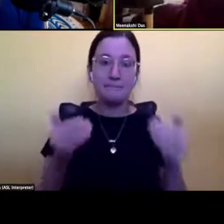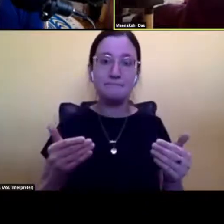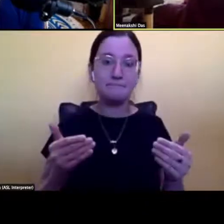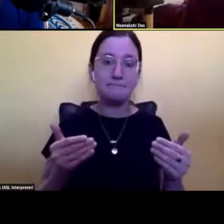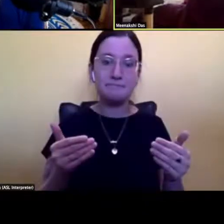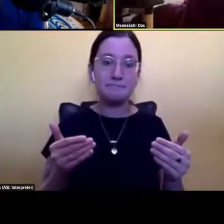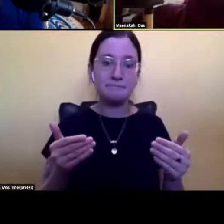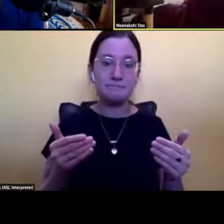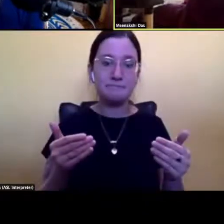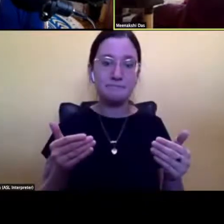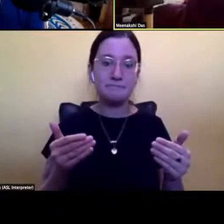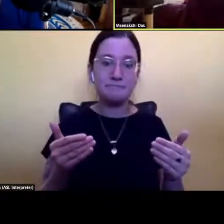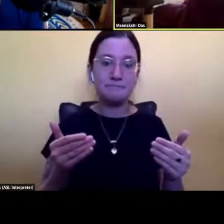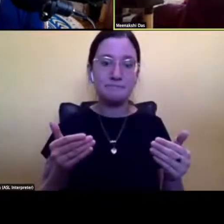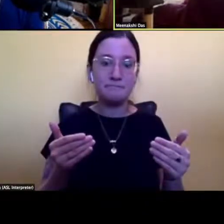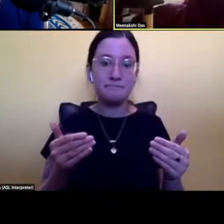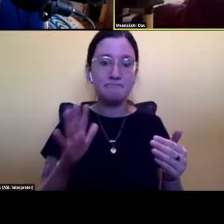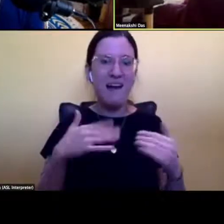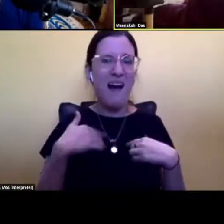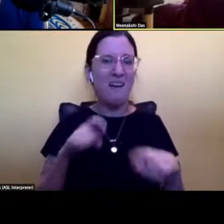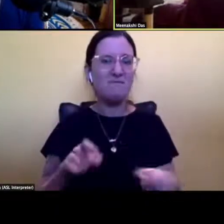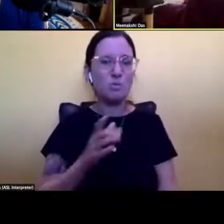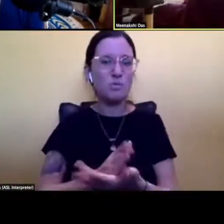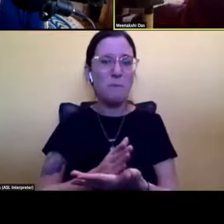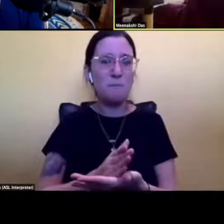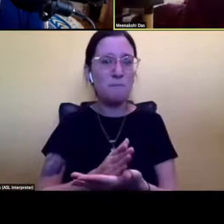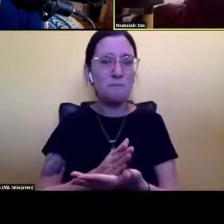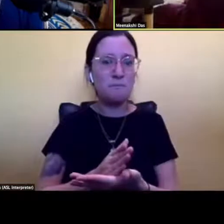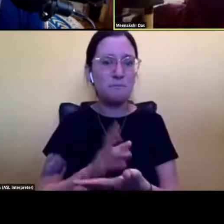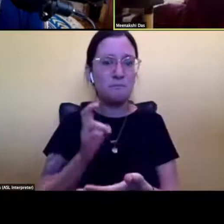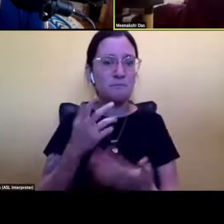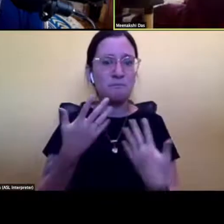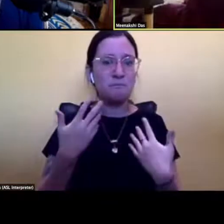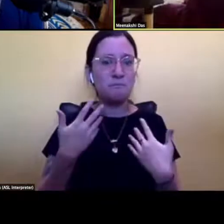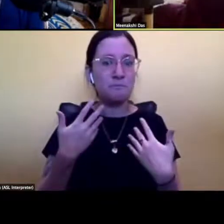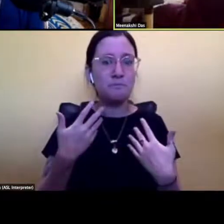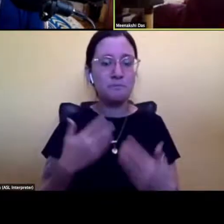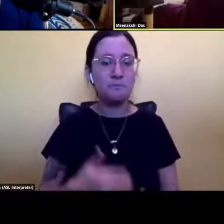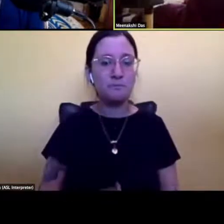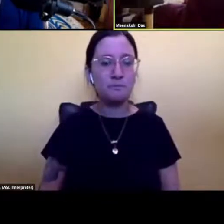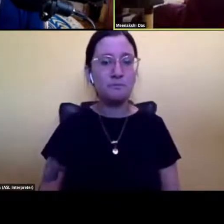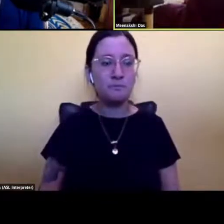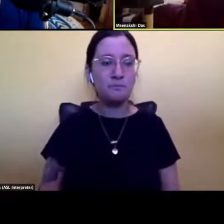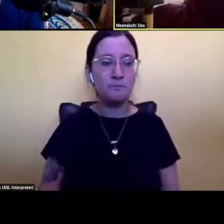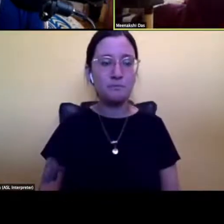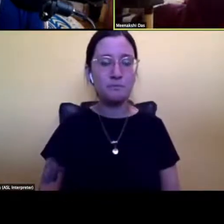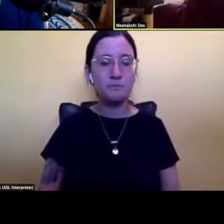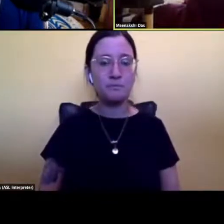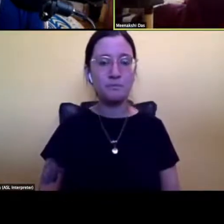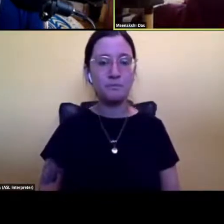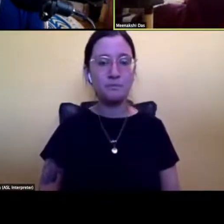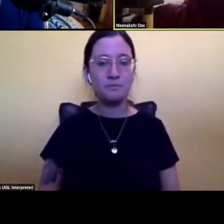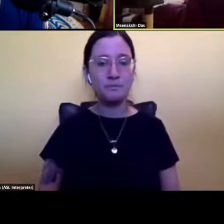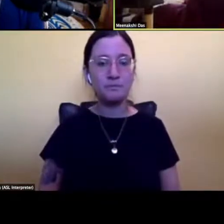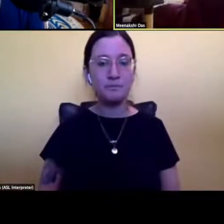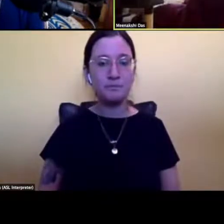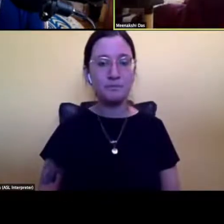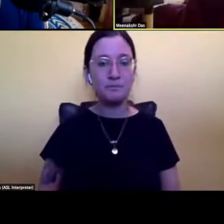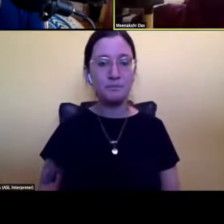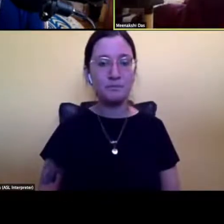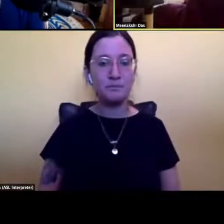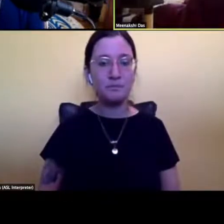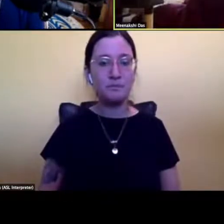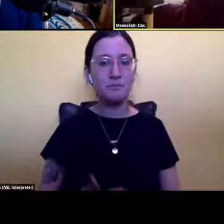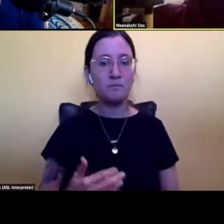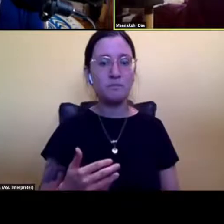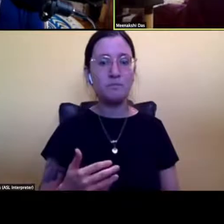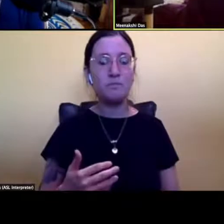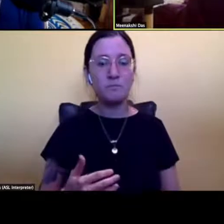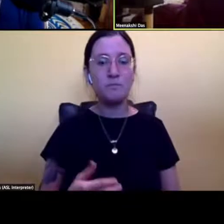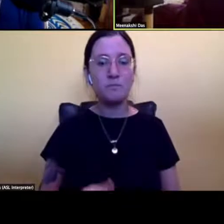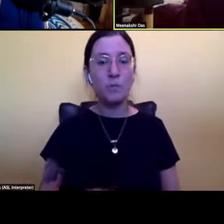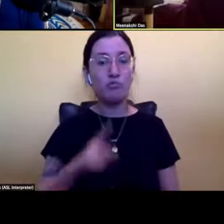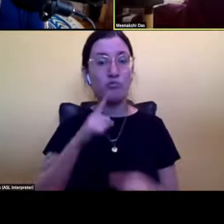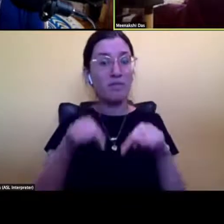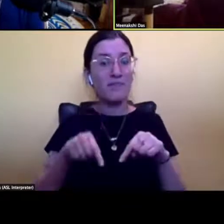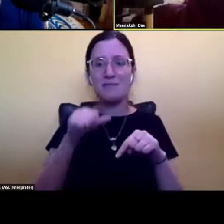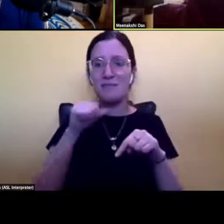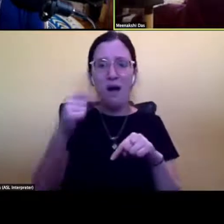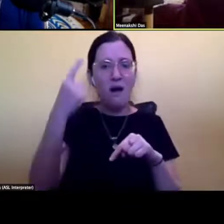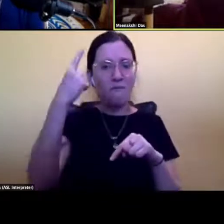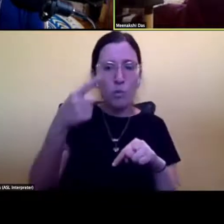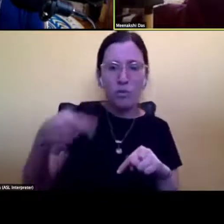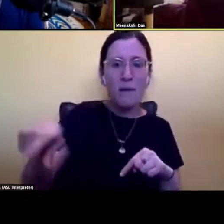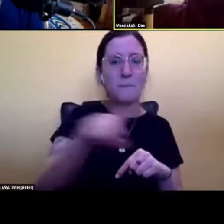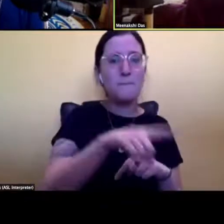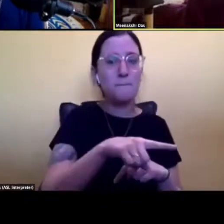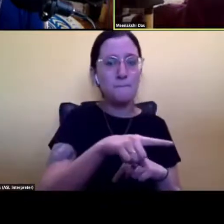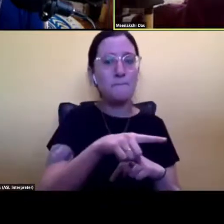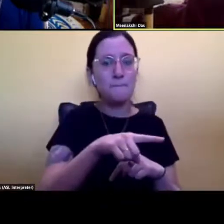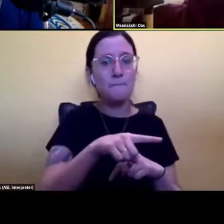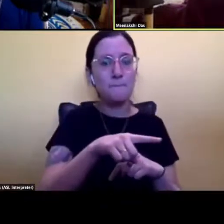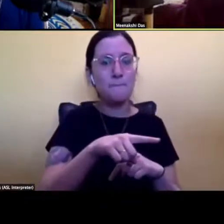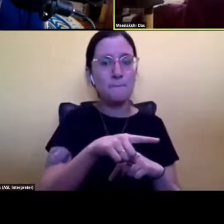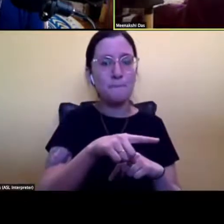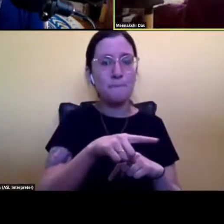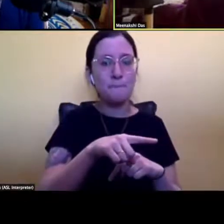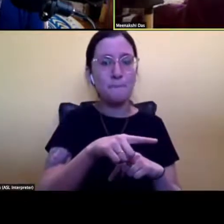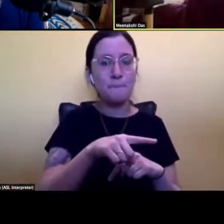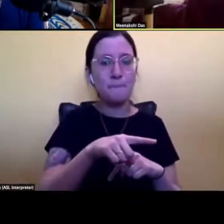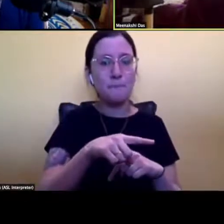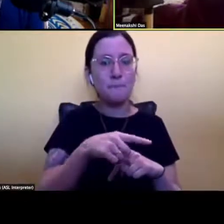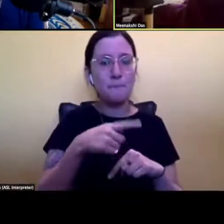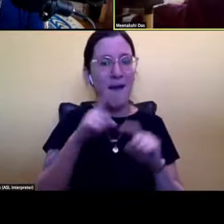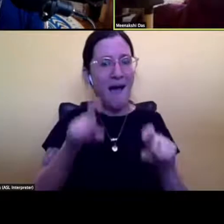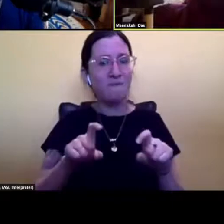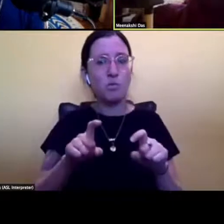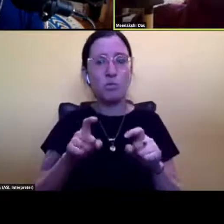this has to stop. So I didn't do it for them. I did it for me. So